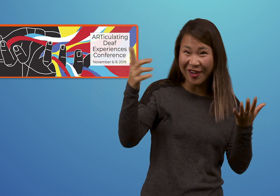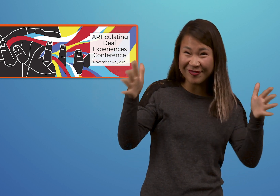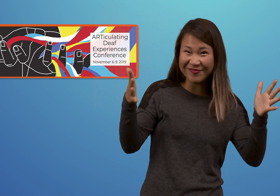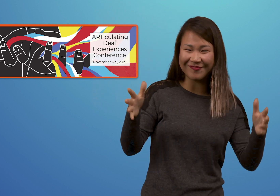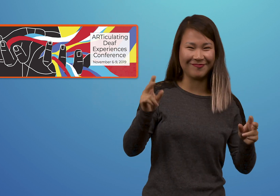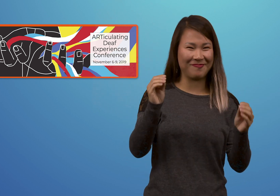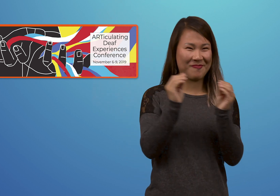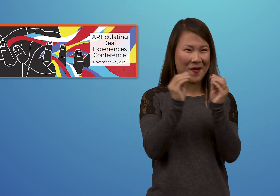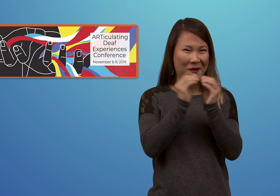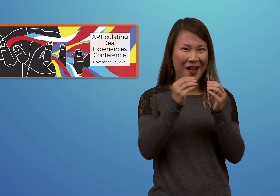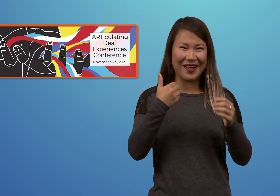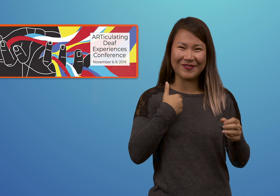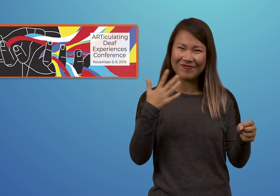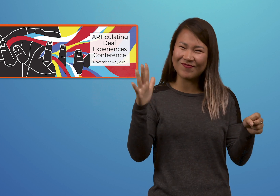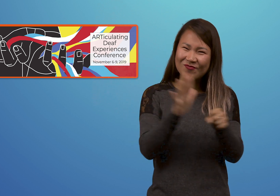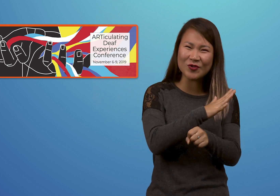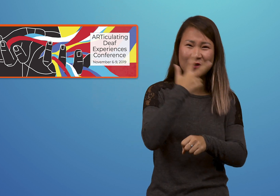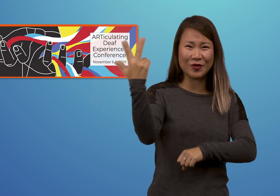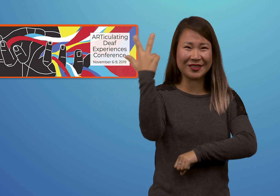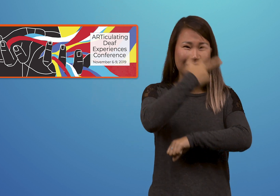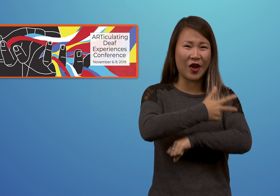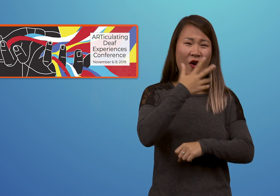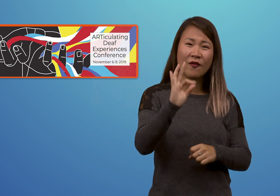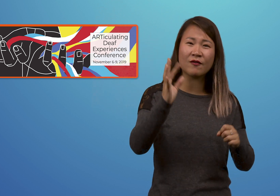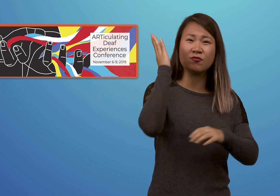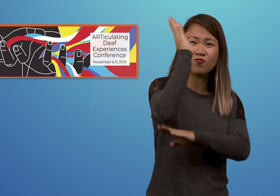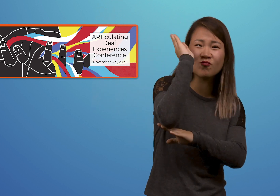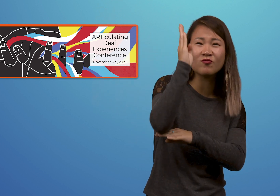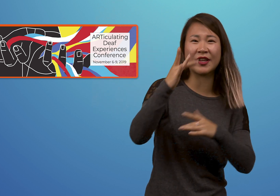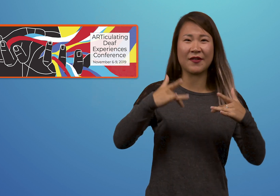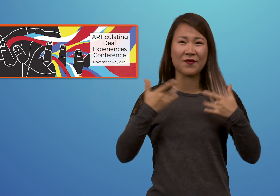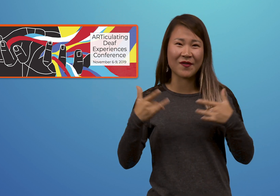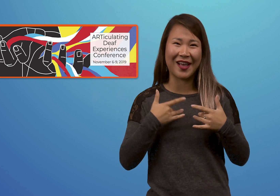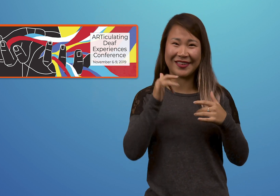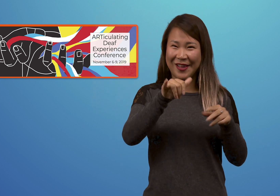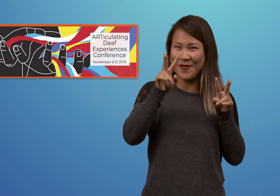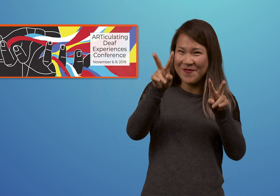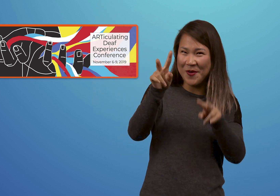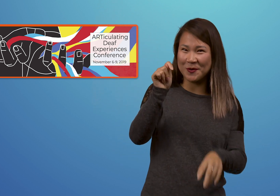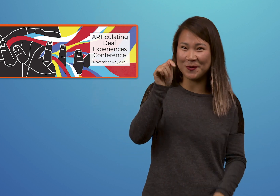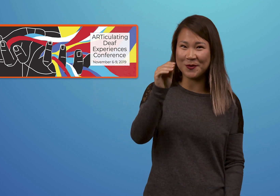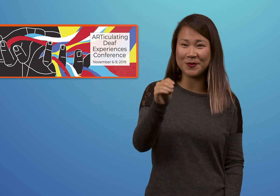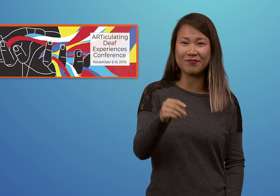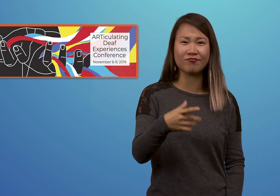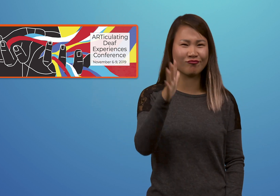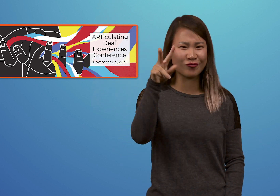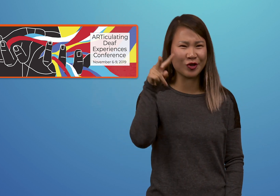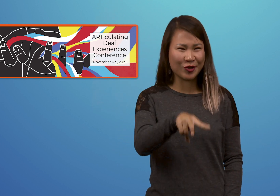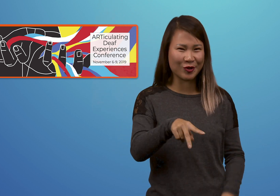That’s not all; there are three full days of talks and events to look forward to.